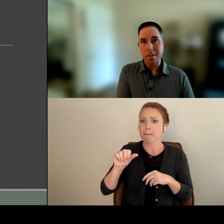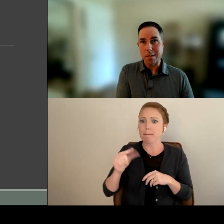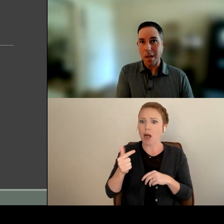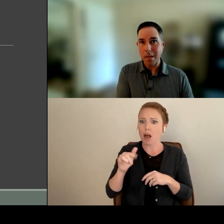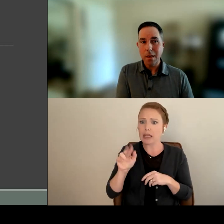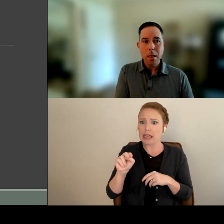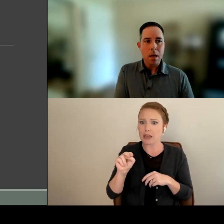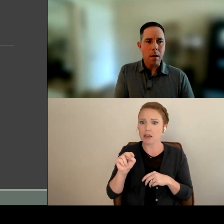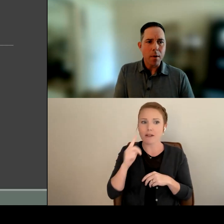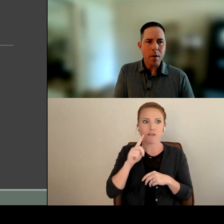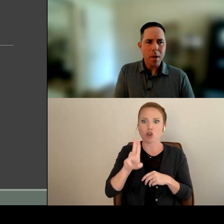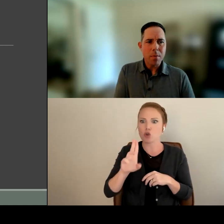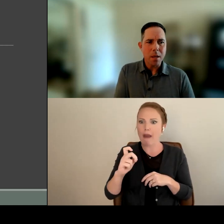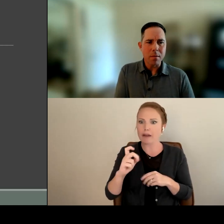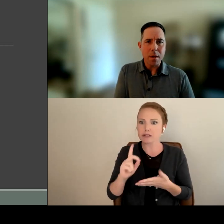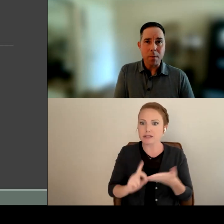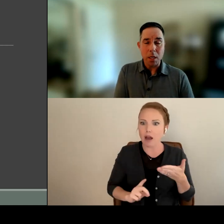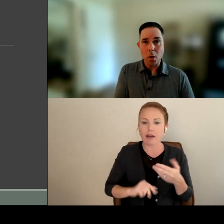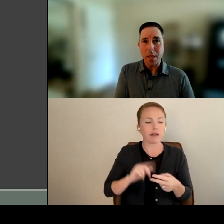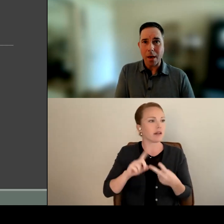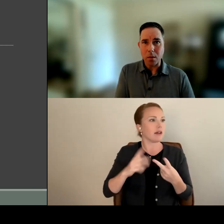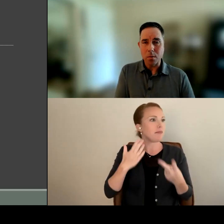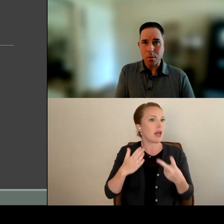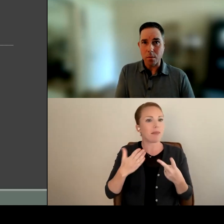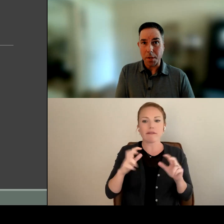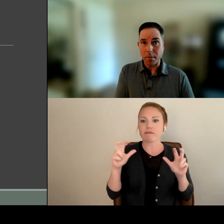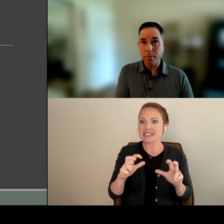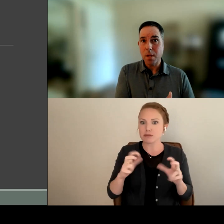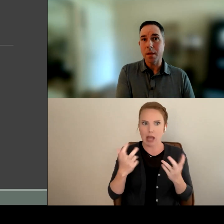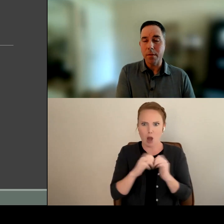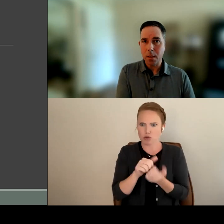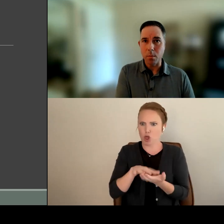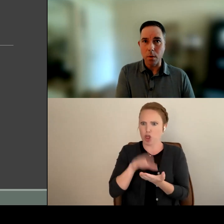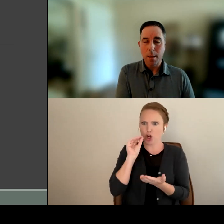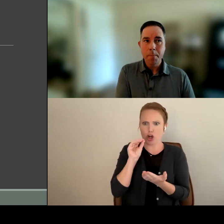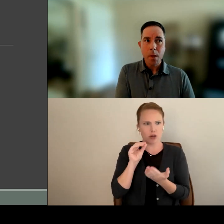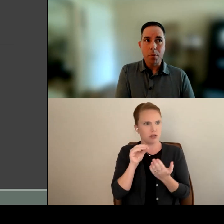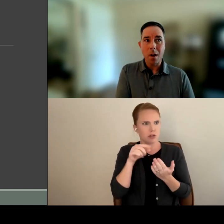It may be an investment in learning how to use tools that are freely available, but